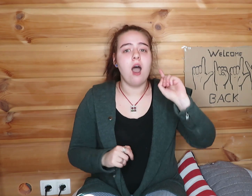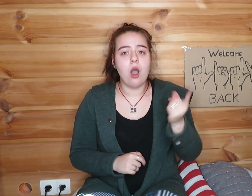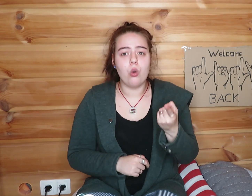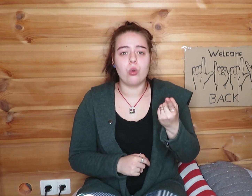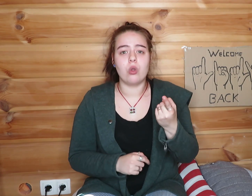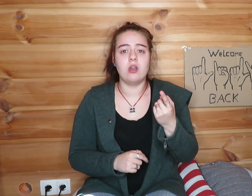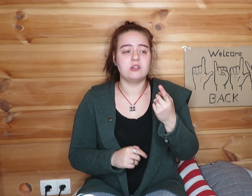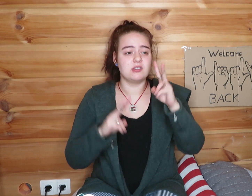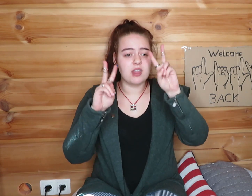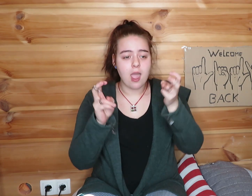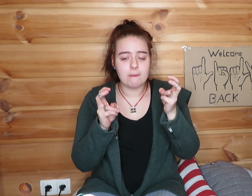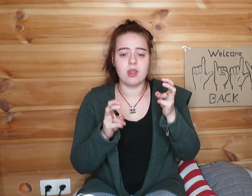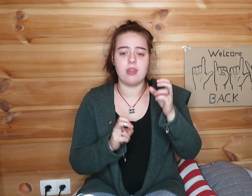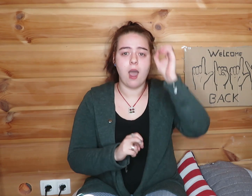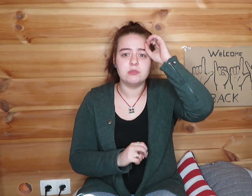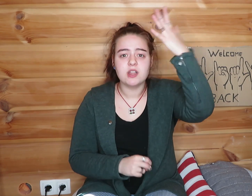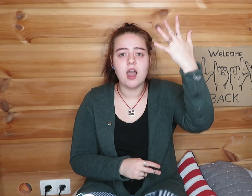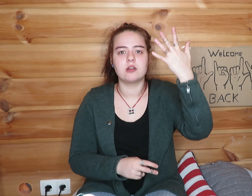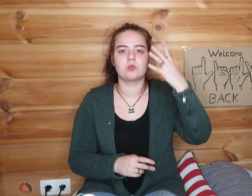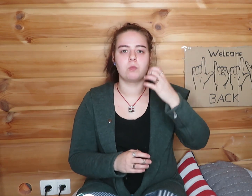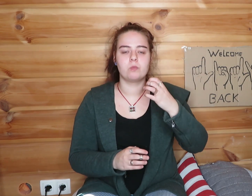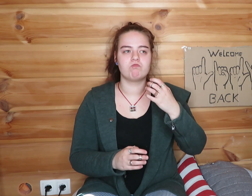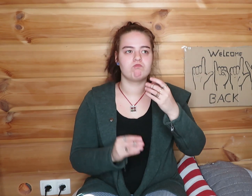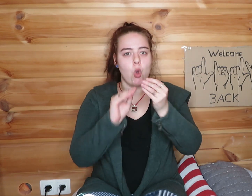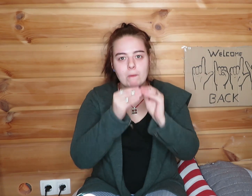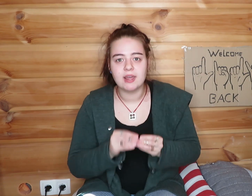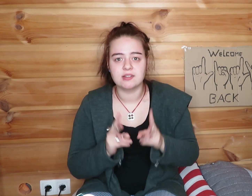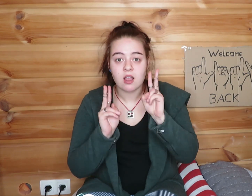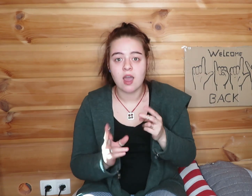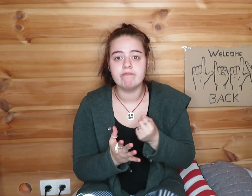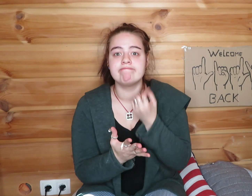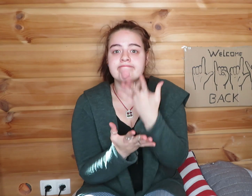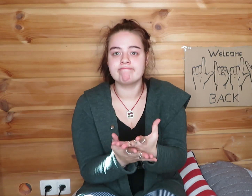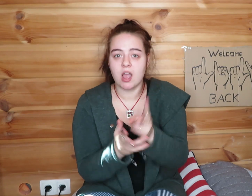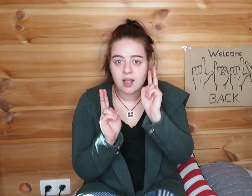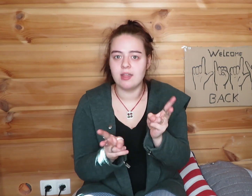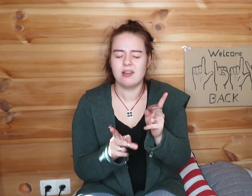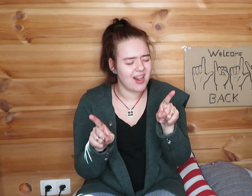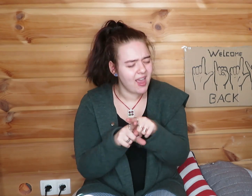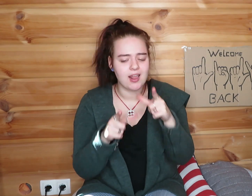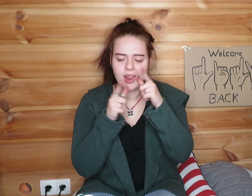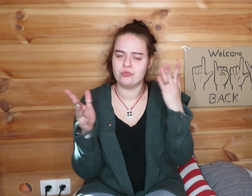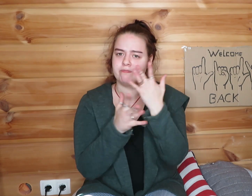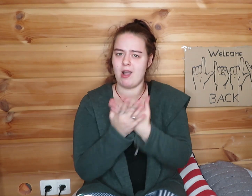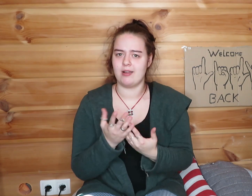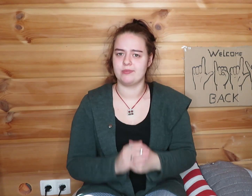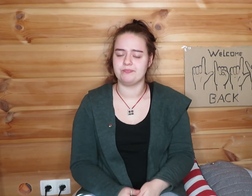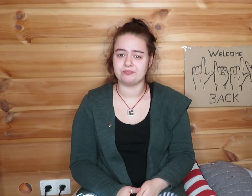With sign language you can express abstract and complex topics. Just like any other spoken language.